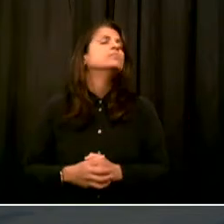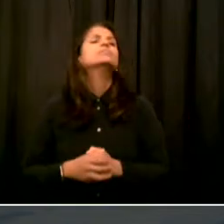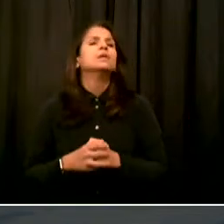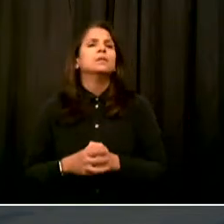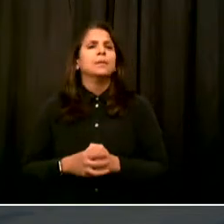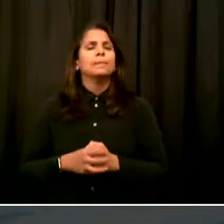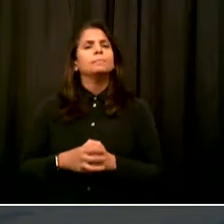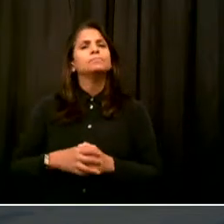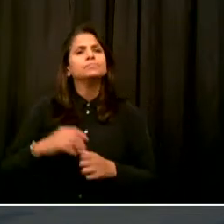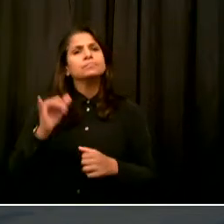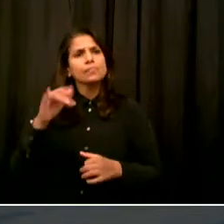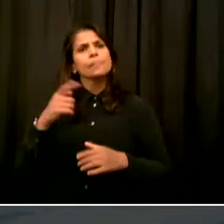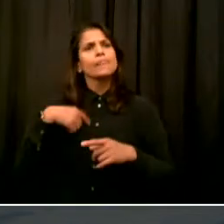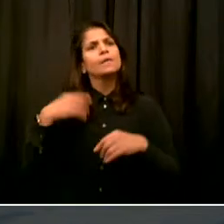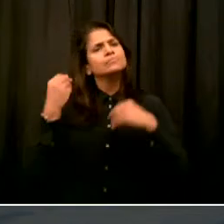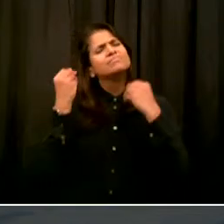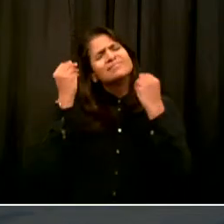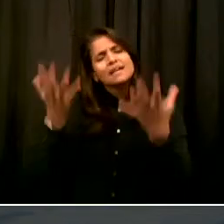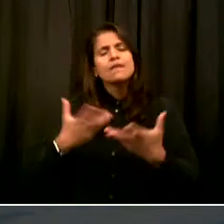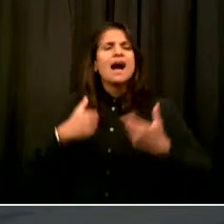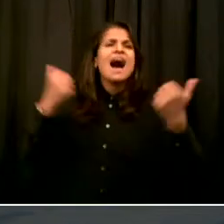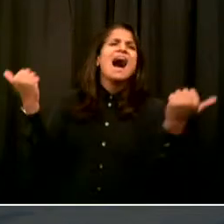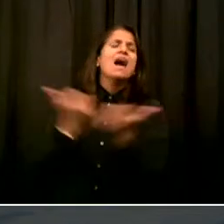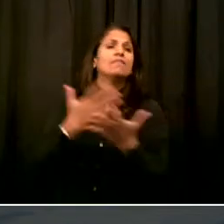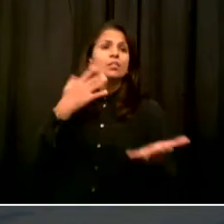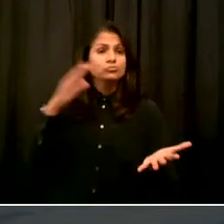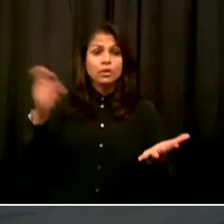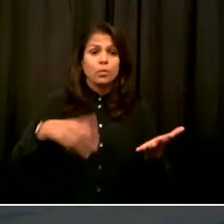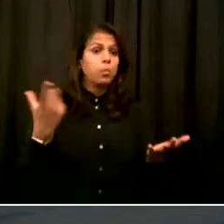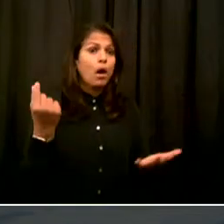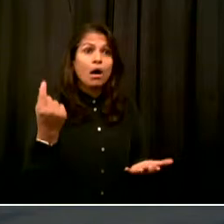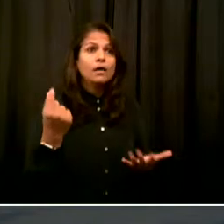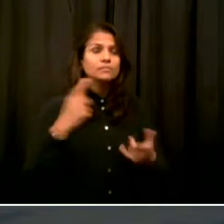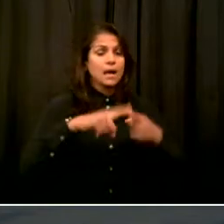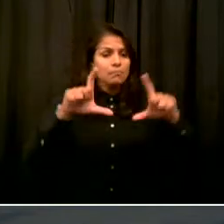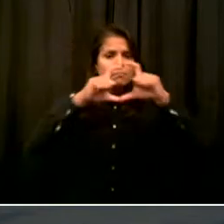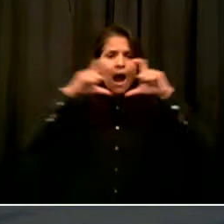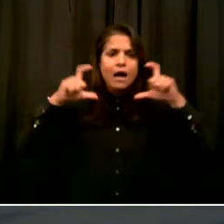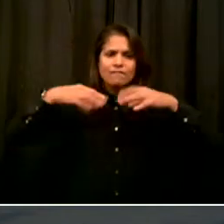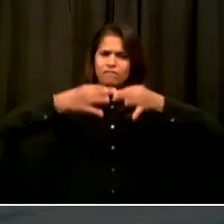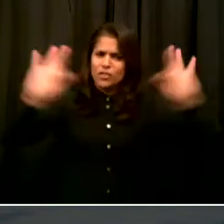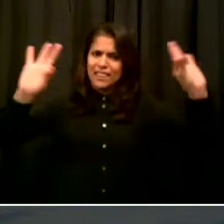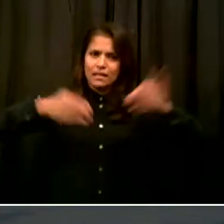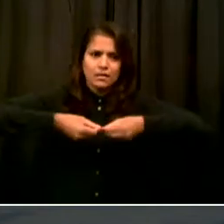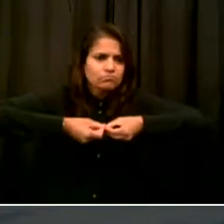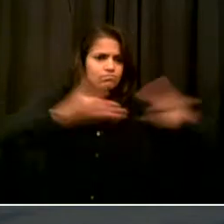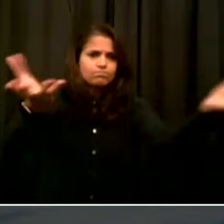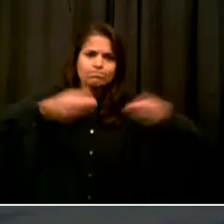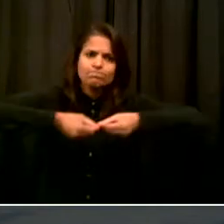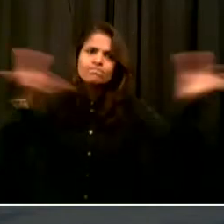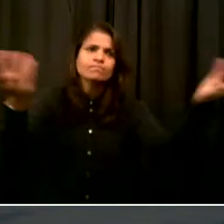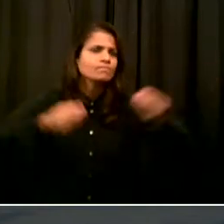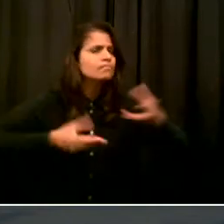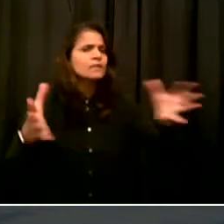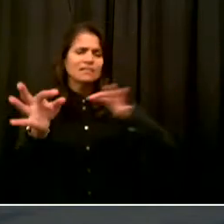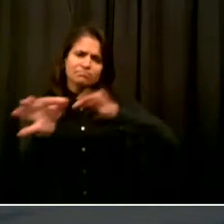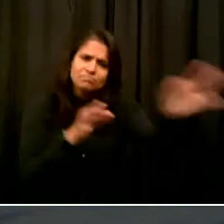COMMMNIUTTESI NAD TALK ABOUT W IS GOING ON AND TO TALK ABOUT HOW TO GET TESTED AND EVEN GIVE